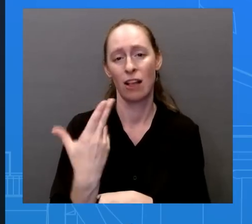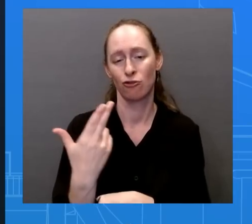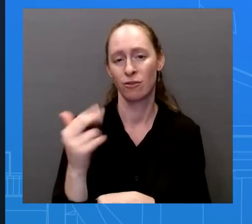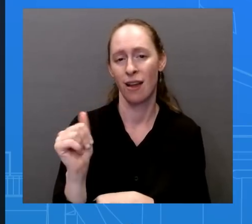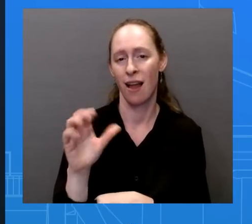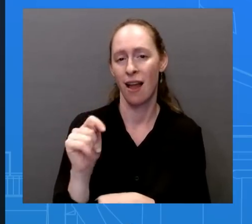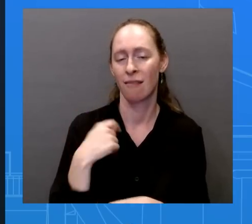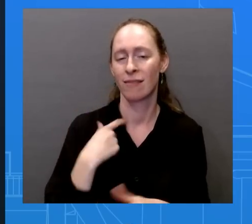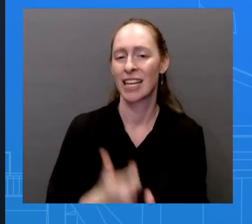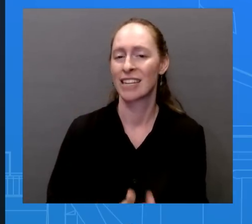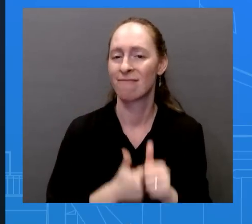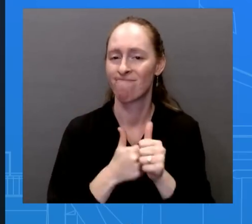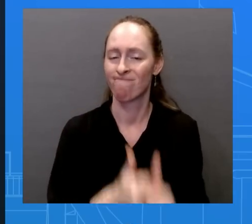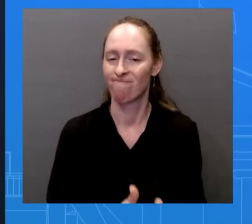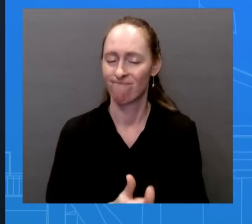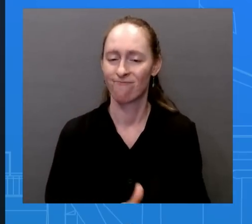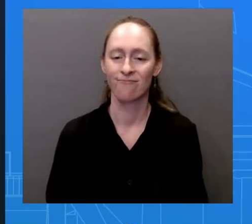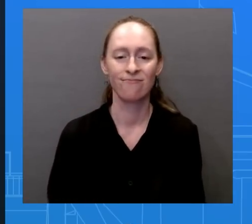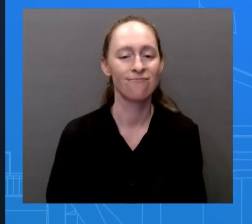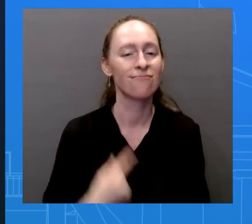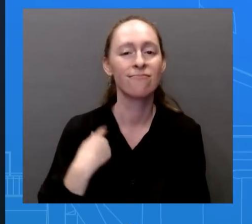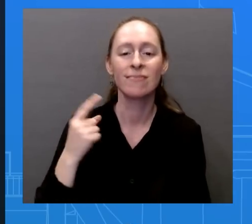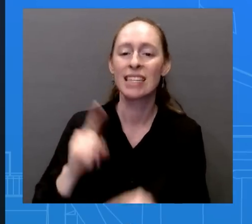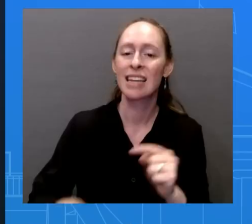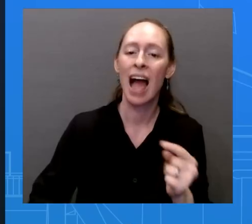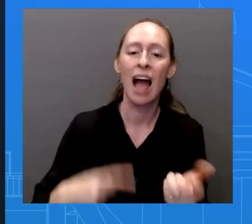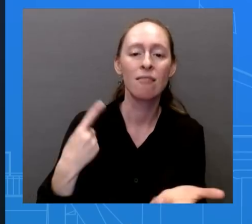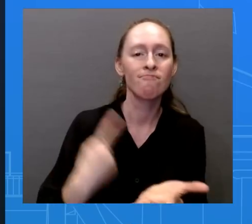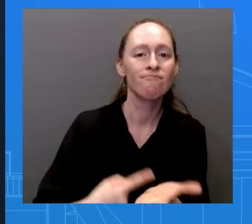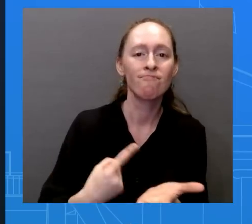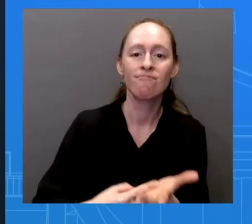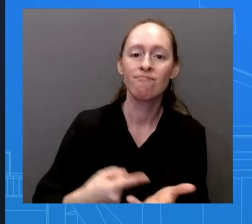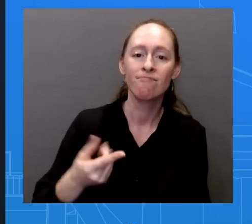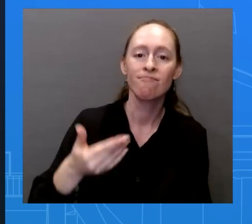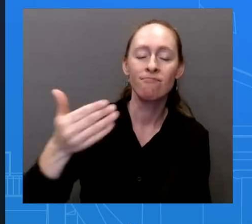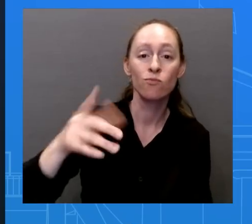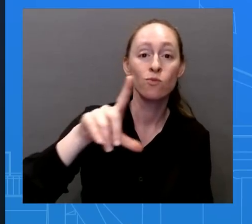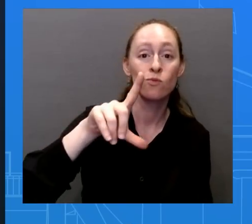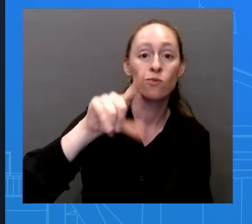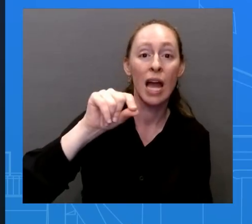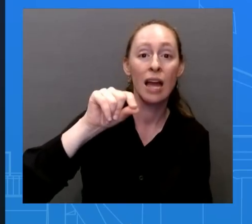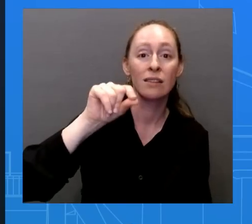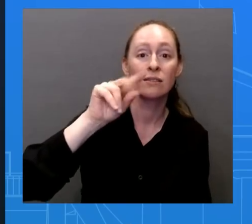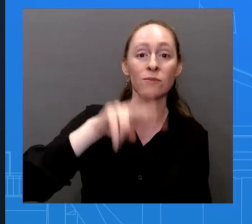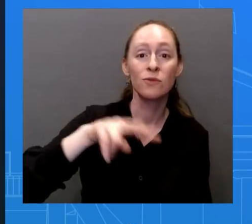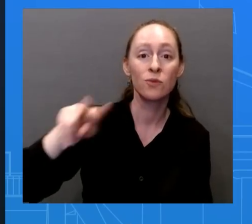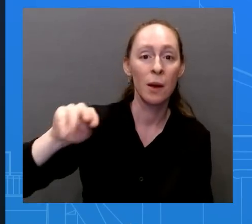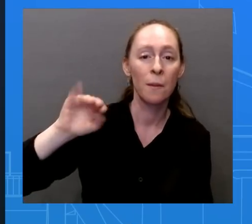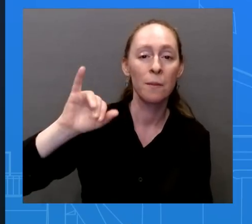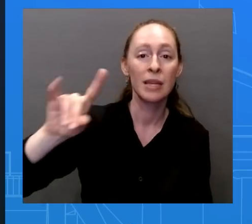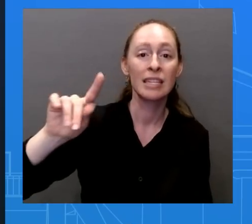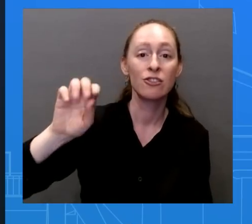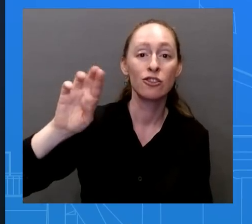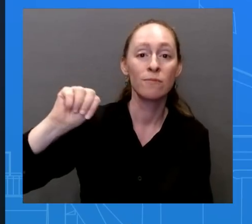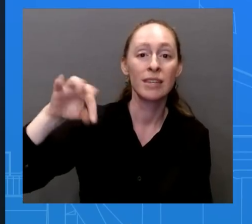2022 midterm elections or any elections from this podium. But, you know, we've been very clear that the President is going to go out,